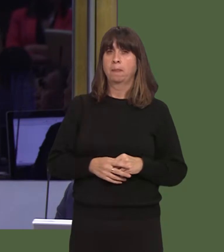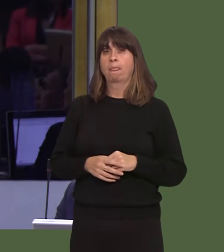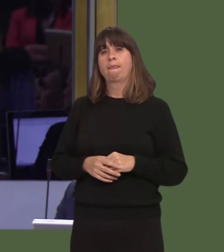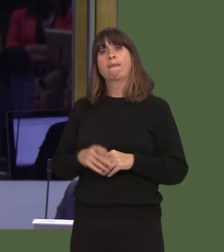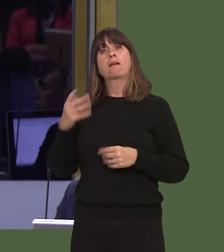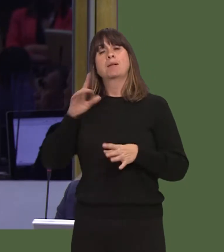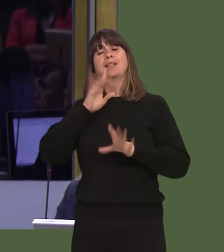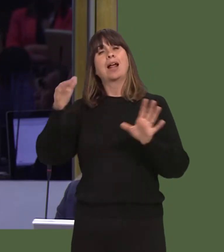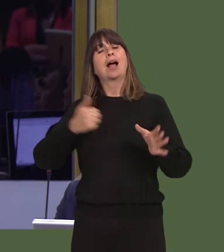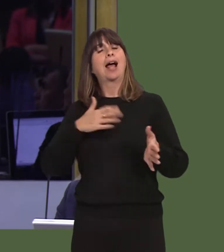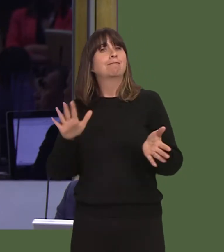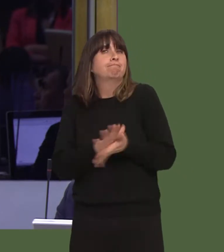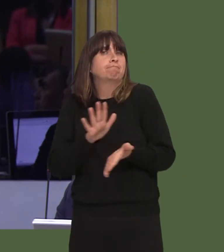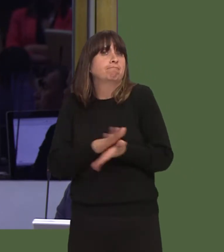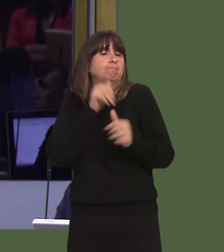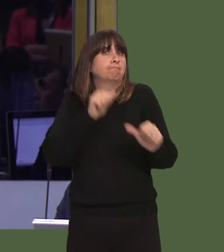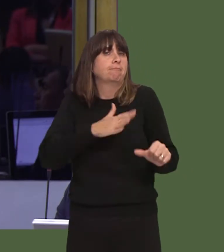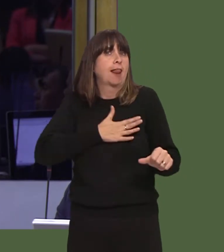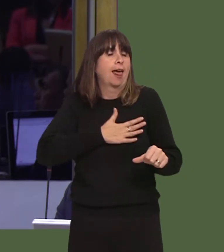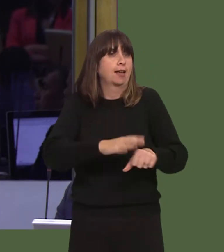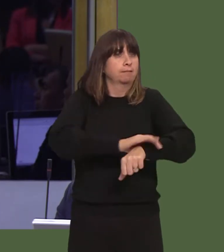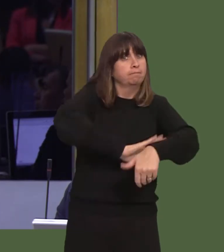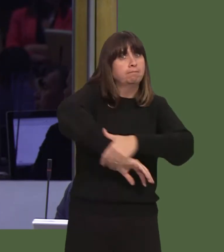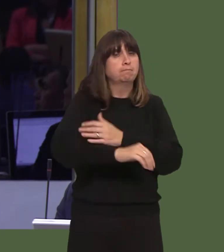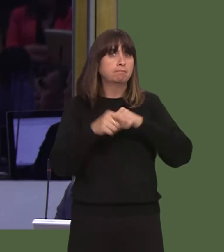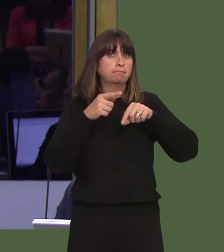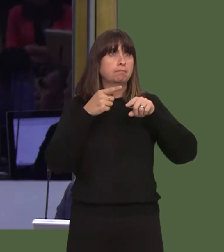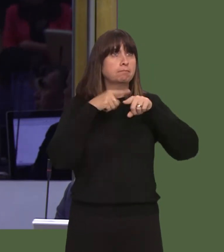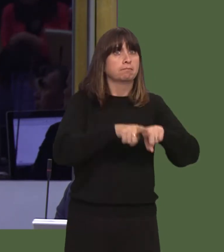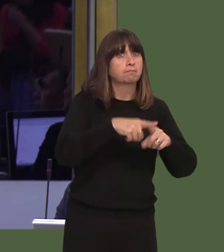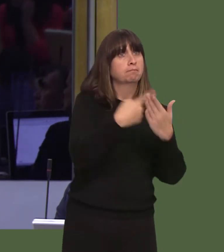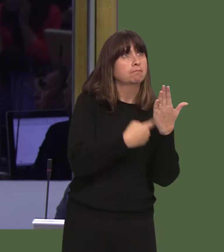There is so much that I like, I like the proactive approach to compliance, I think it gives stakeholders